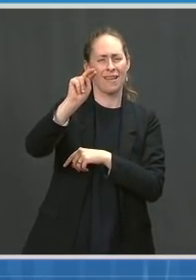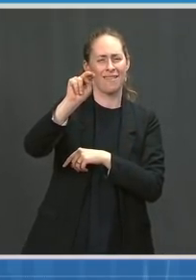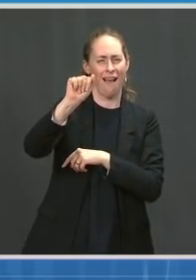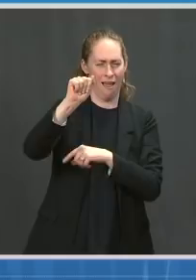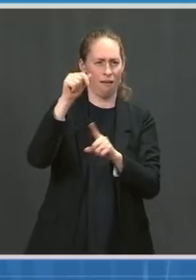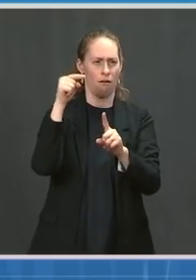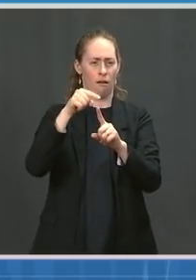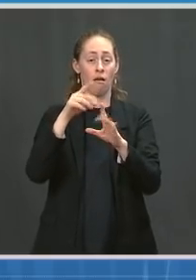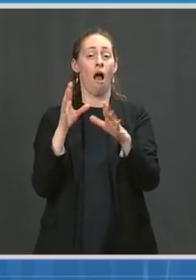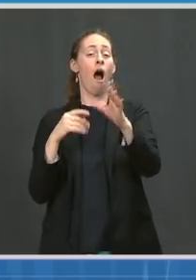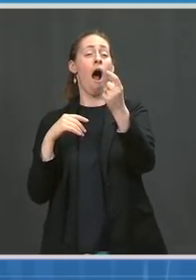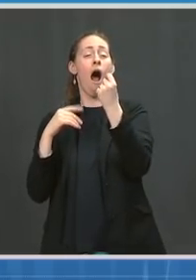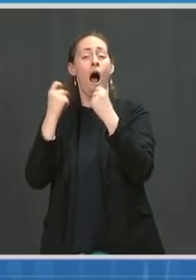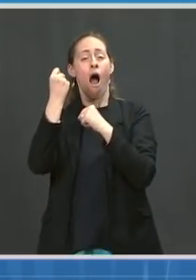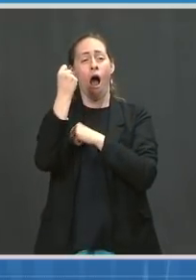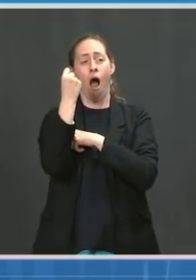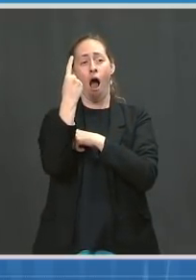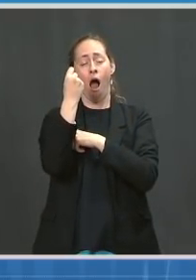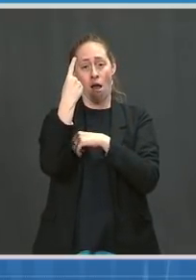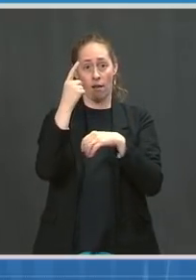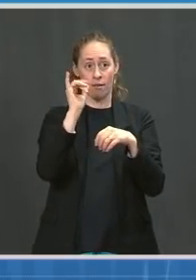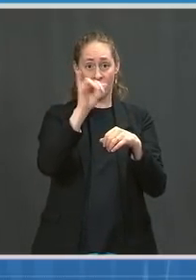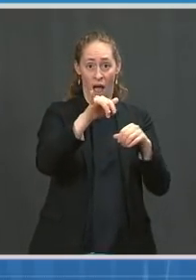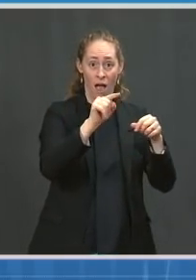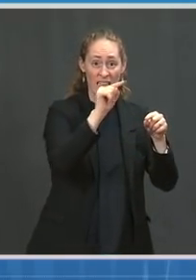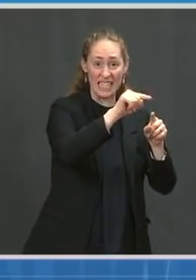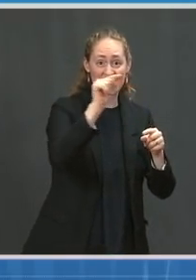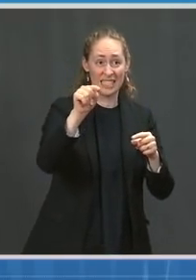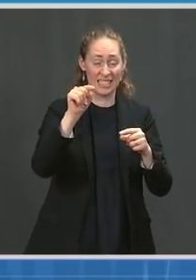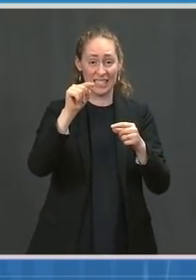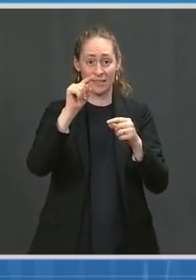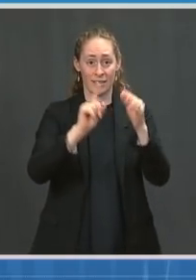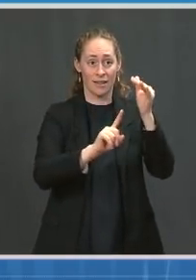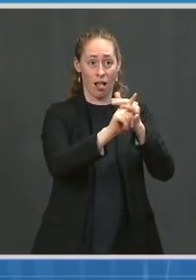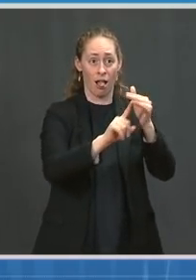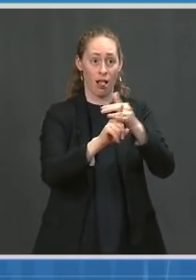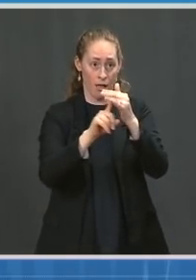are not being seen with the authorized vaccines from Pfizer and Moderna.